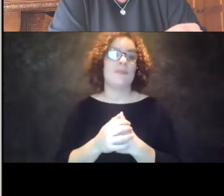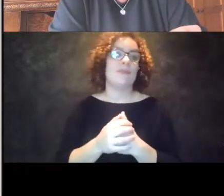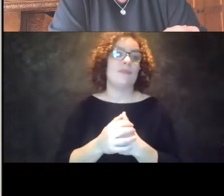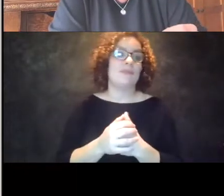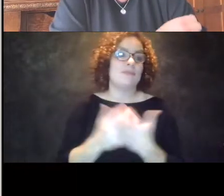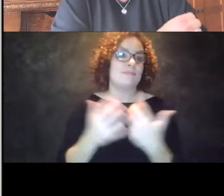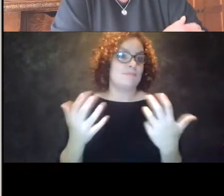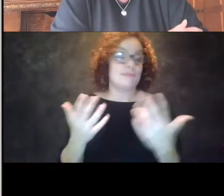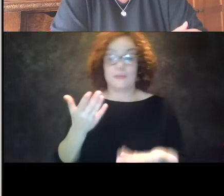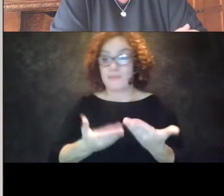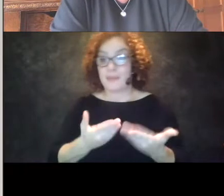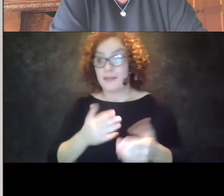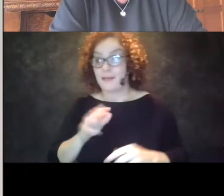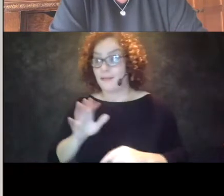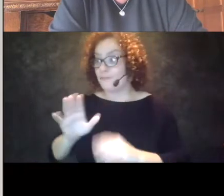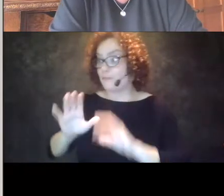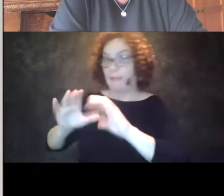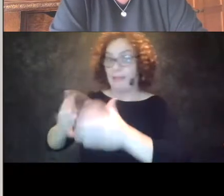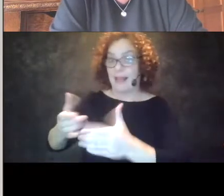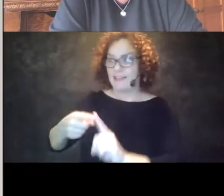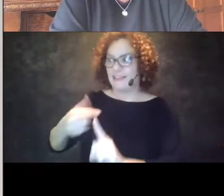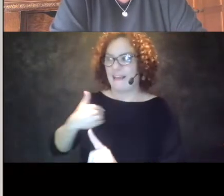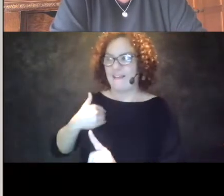class does really cool science experiments or goes on field trips, are there ways that